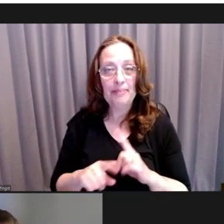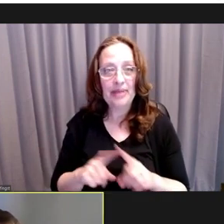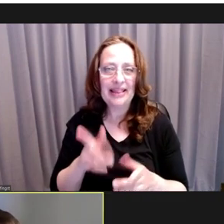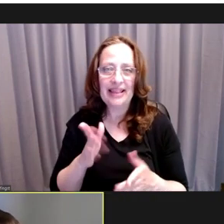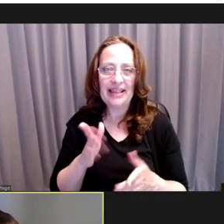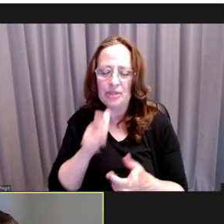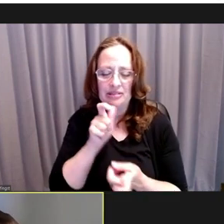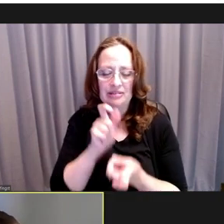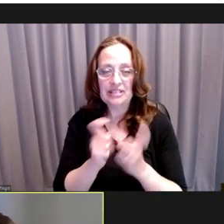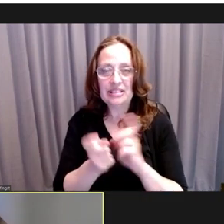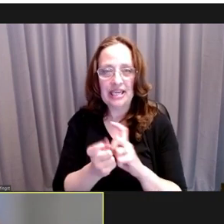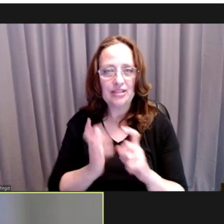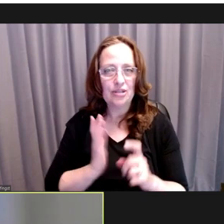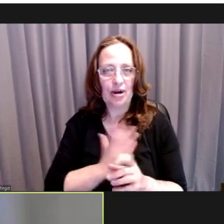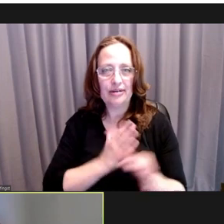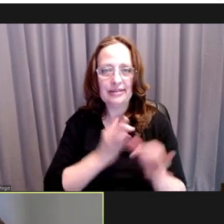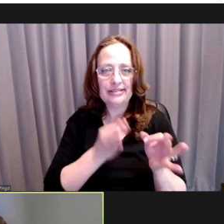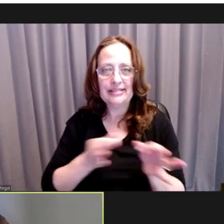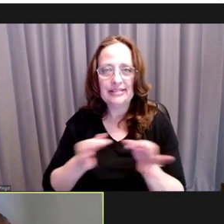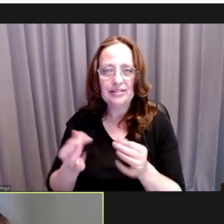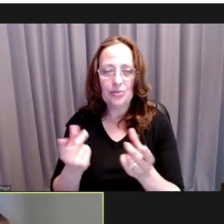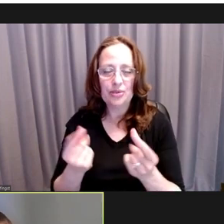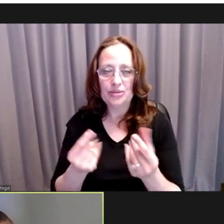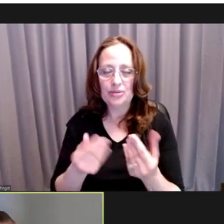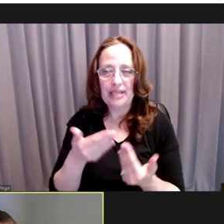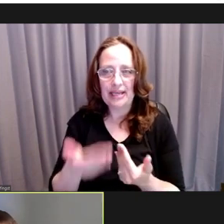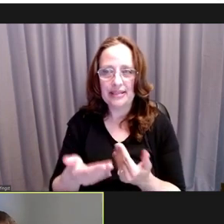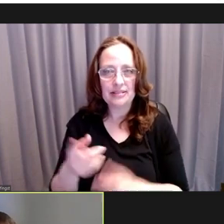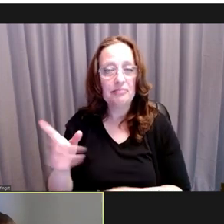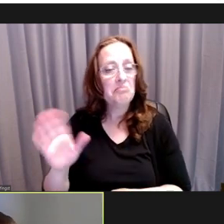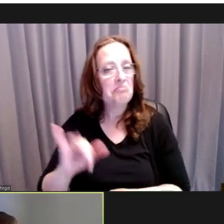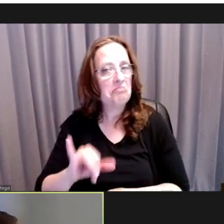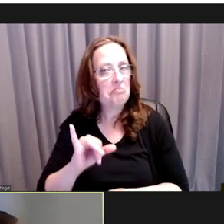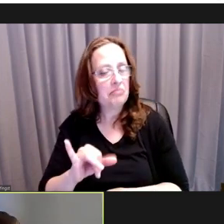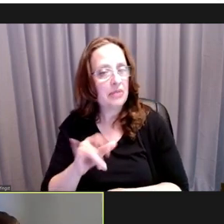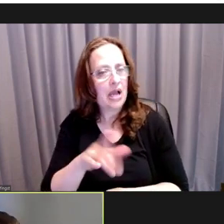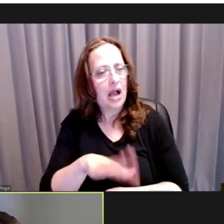So a similar question. Not just for genetics -- is imaging always needed? Do you